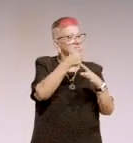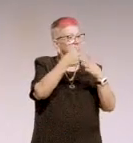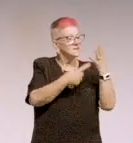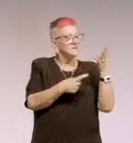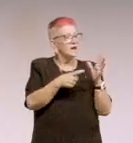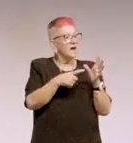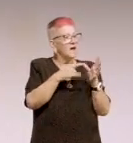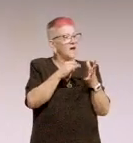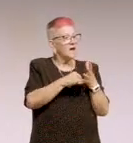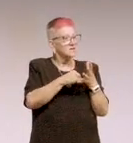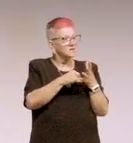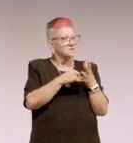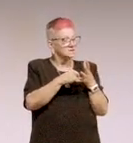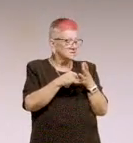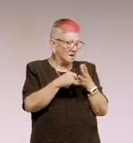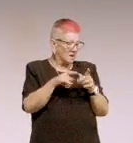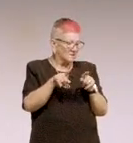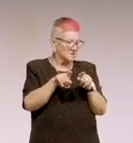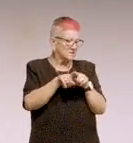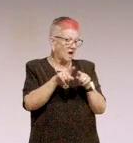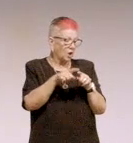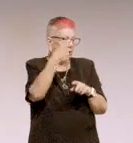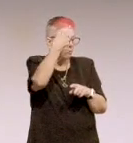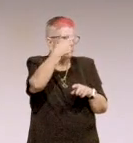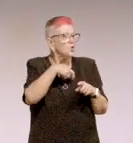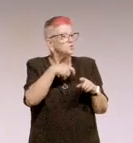personal attribute, if it was something that a normal human could